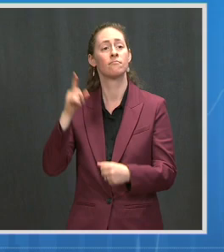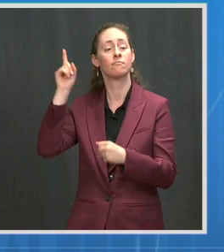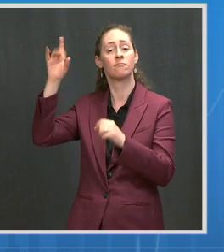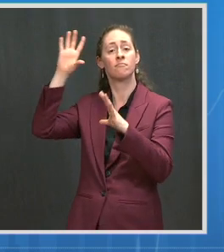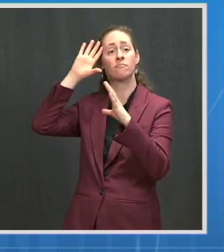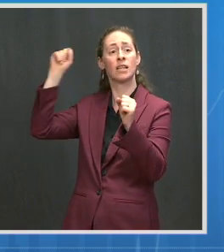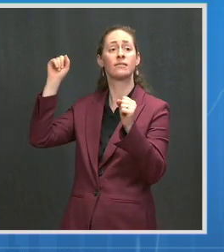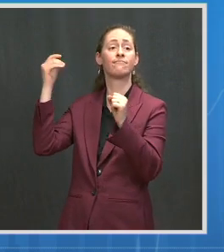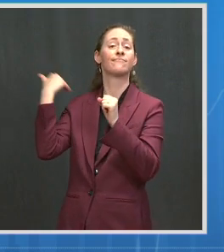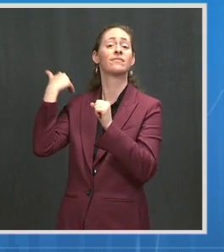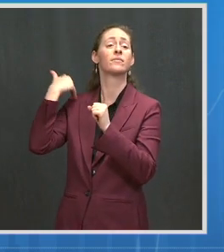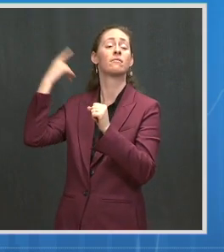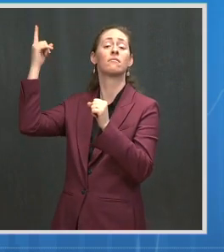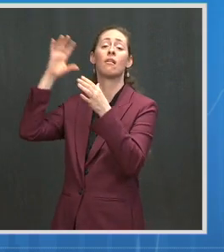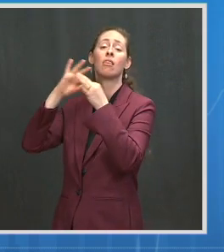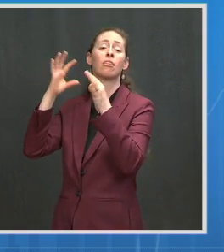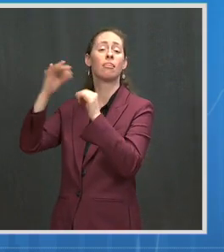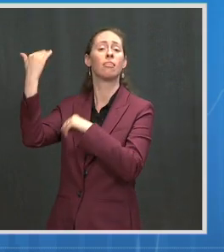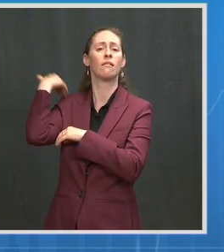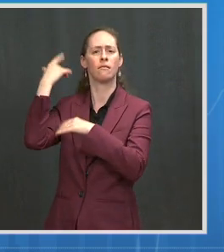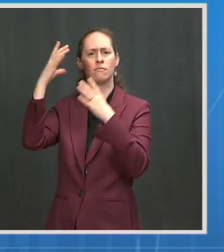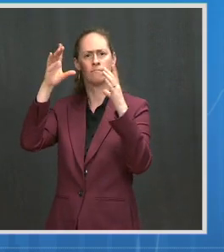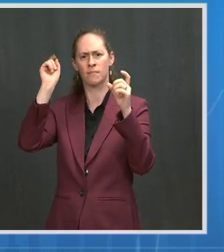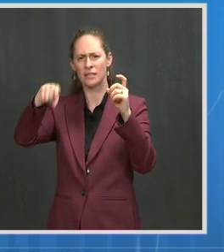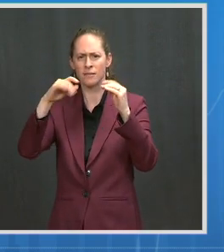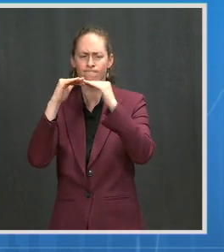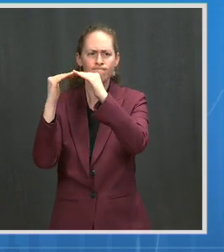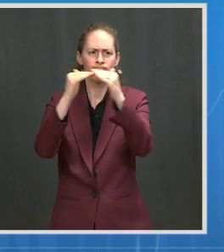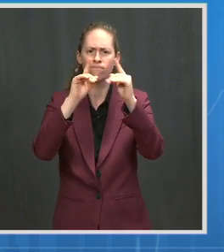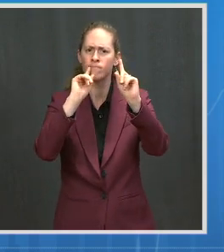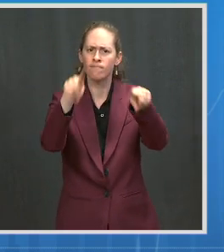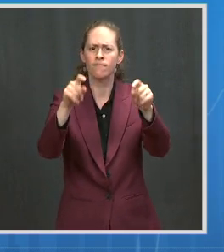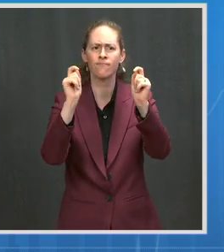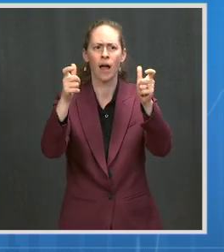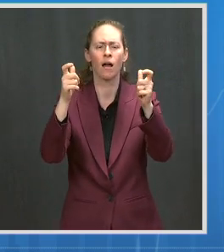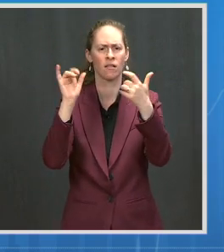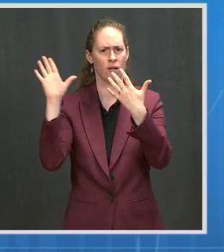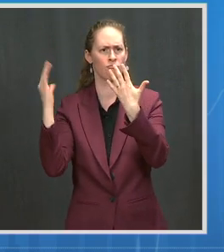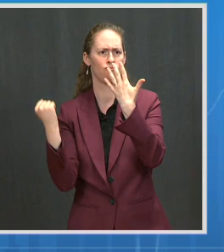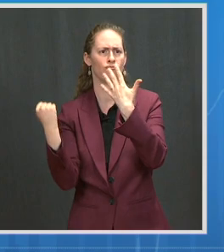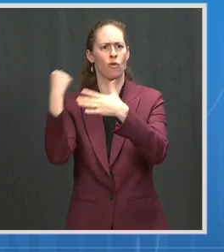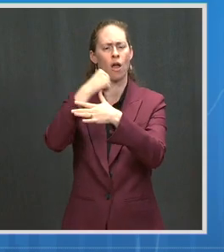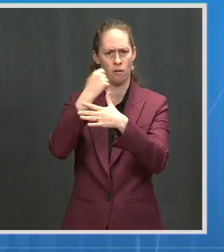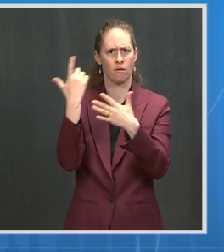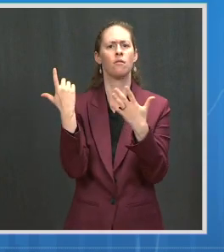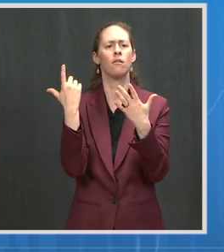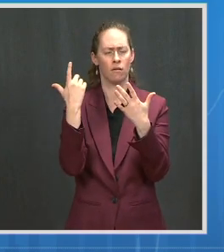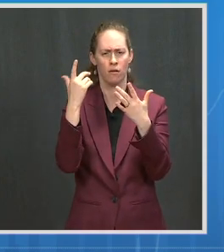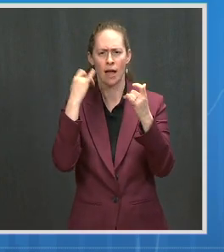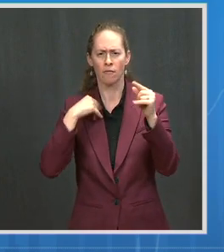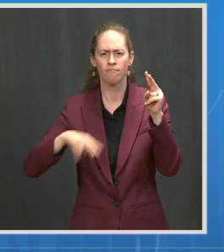And for all of us, achieving equity is not aspirational goal; it is mission critical.